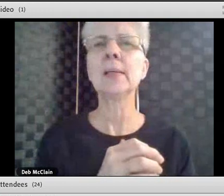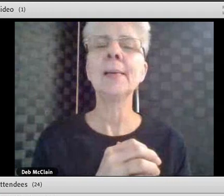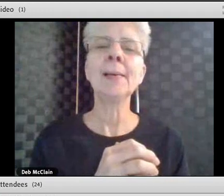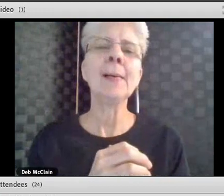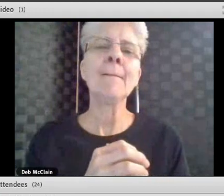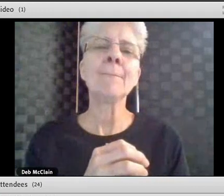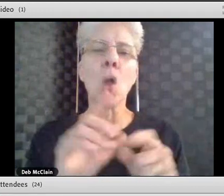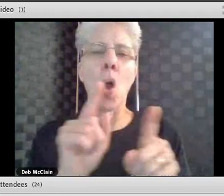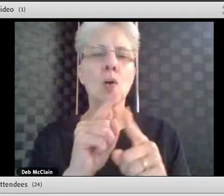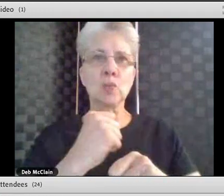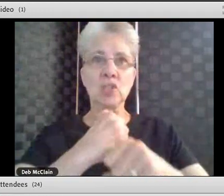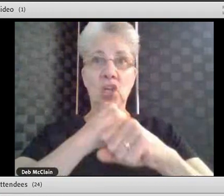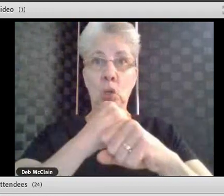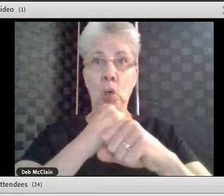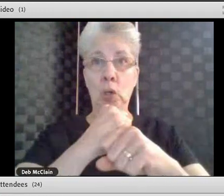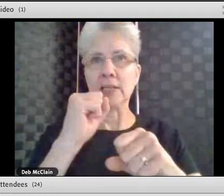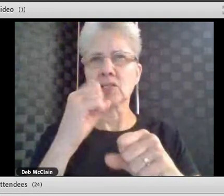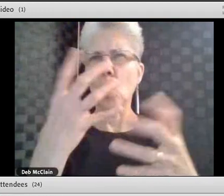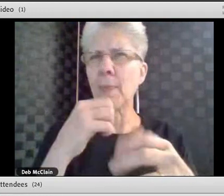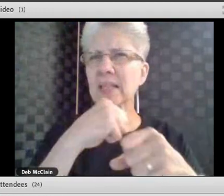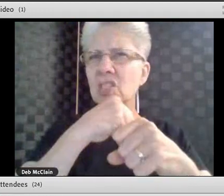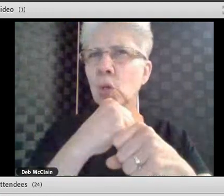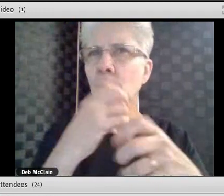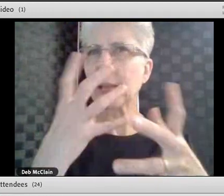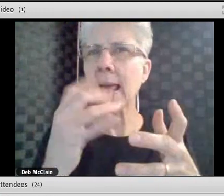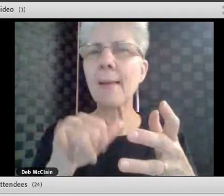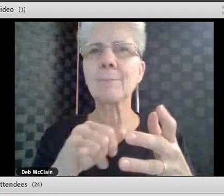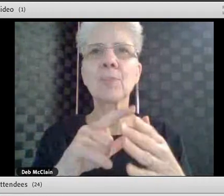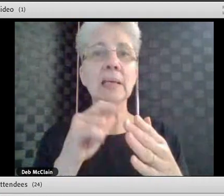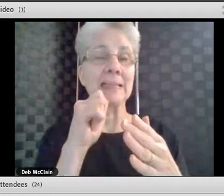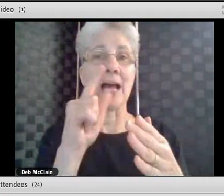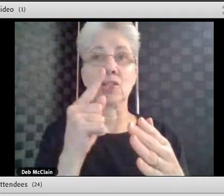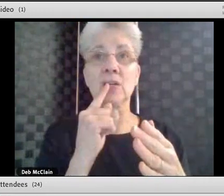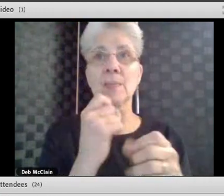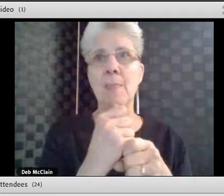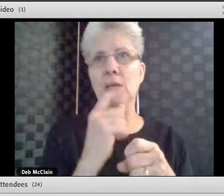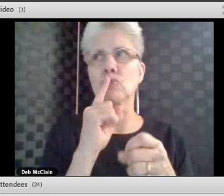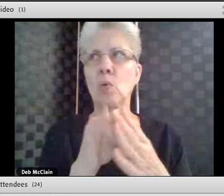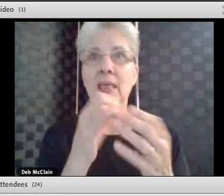that you need to think about. Also security, so what about security?